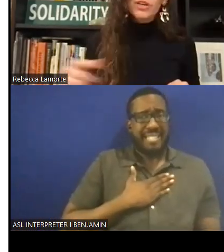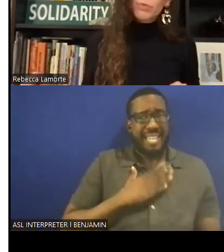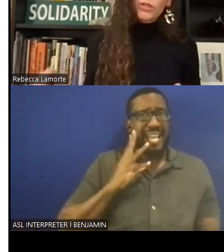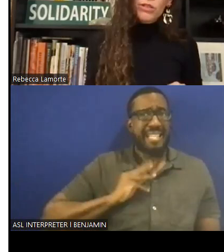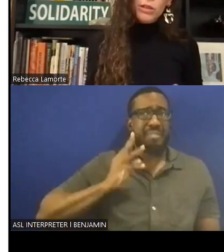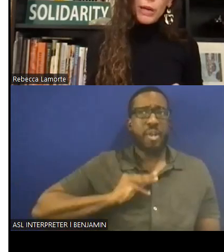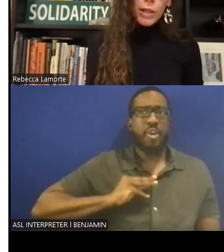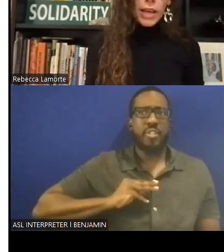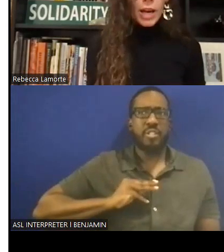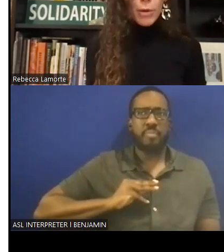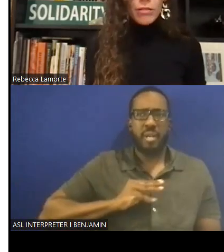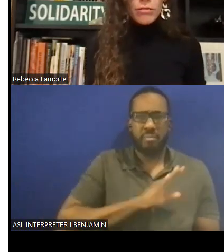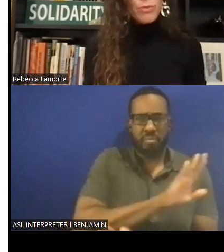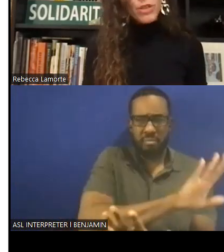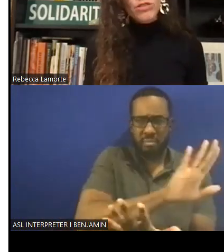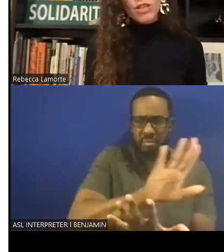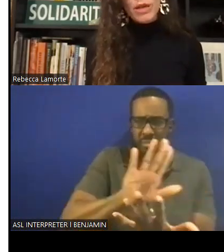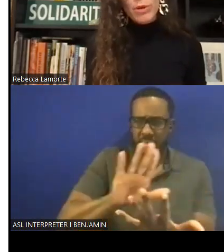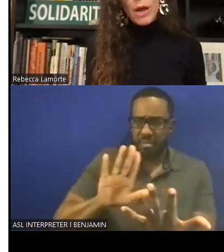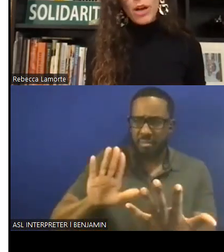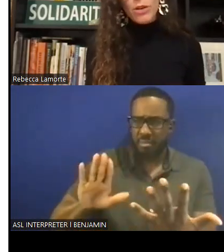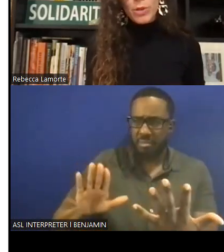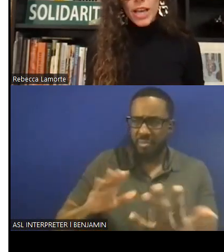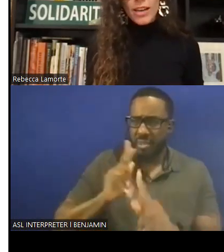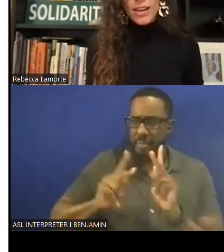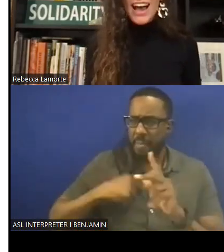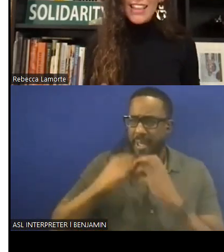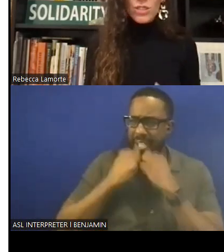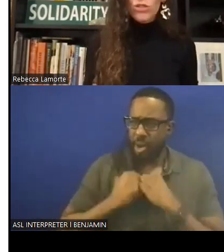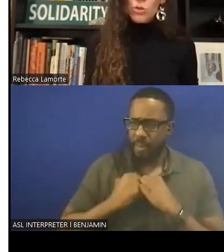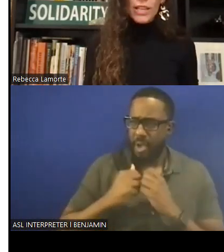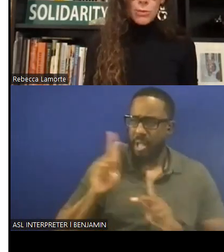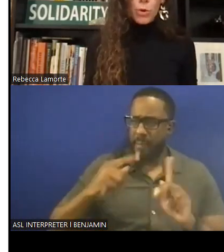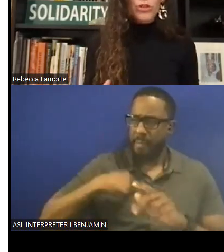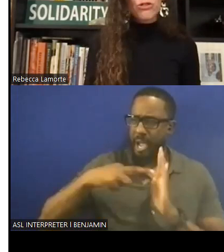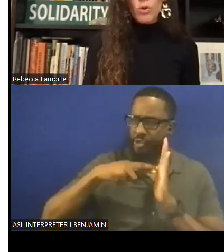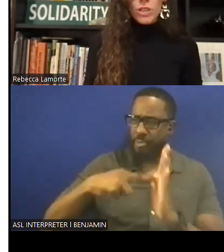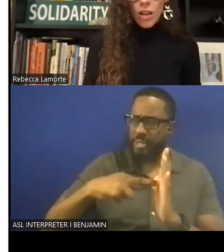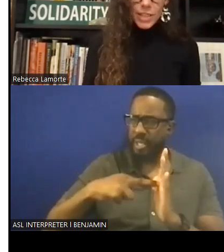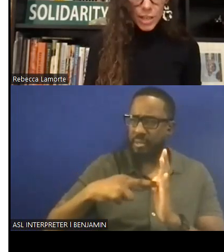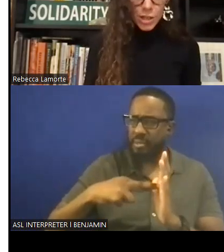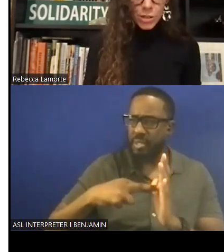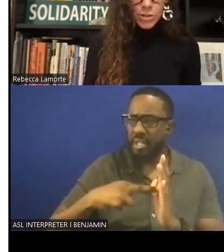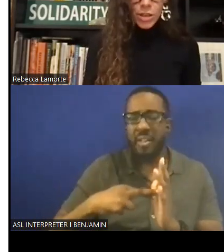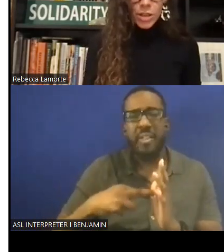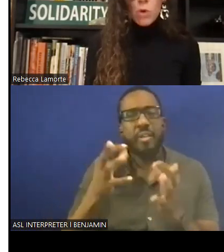but it's personal to the people I care about. It's personal to the people I wanna represent. And that's also why it's important to focus on these issues.